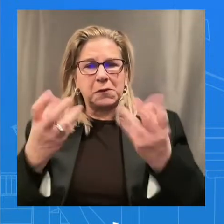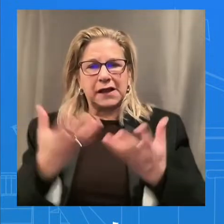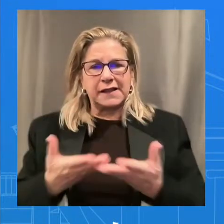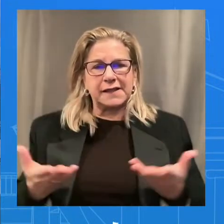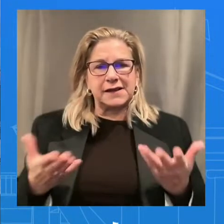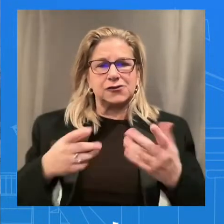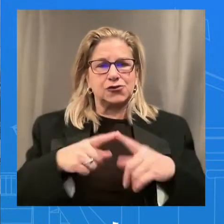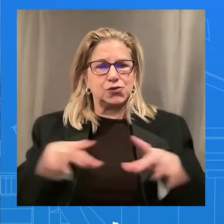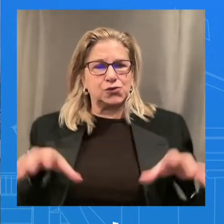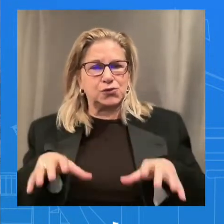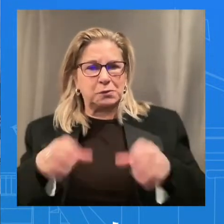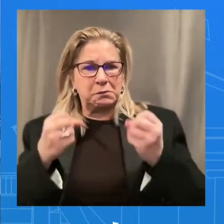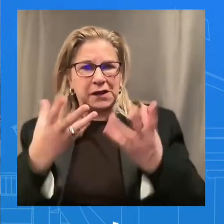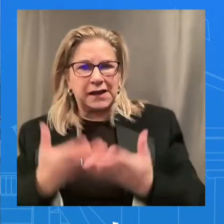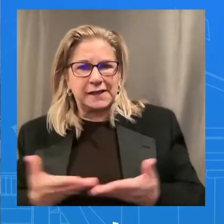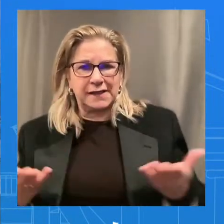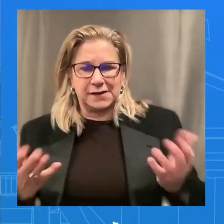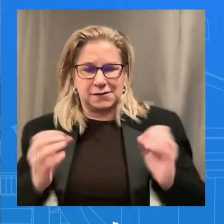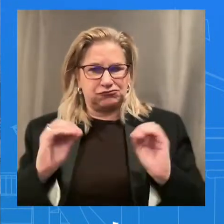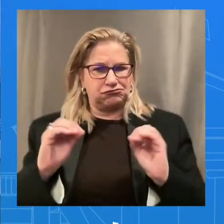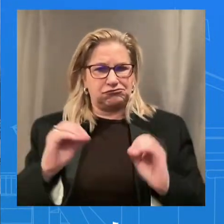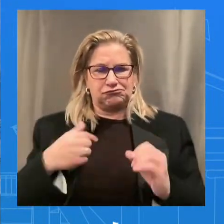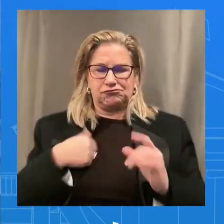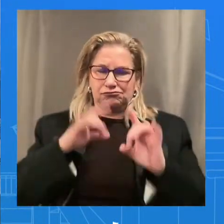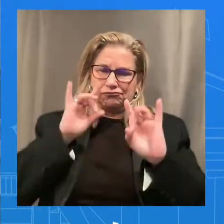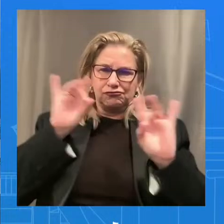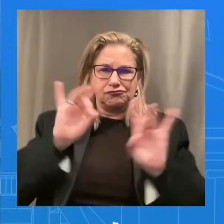The Press: Thanks for doing this, Jake. With regard to the hostages in Gaza,